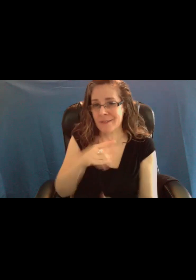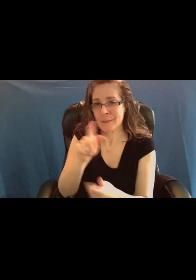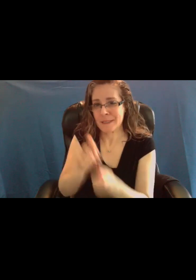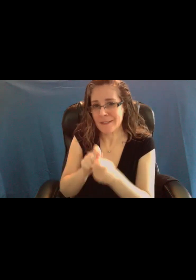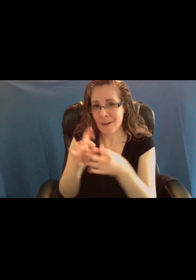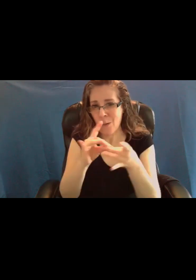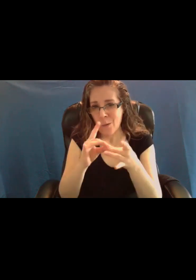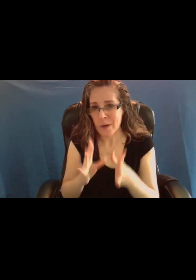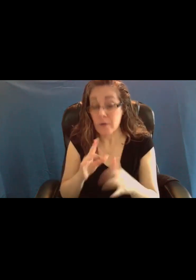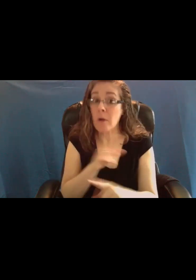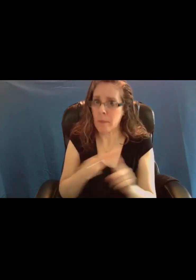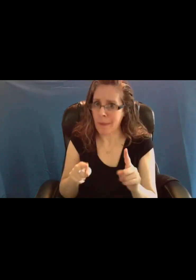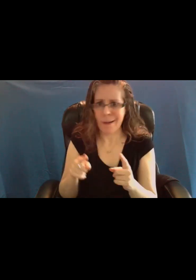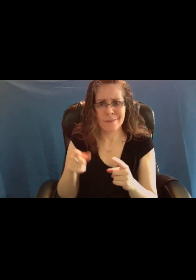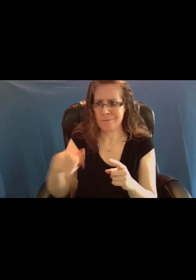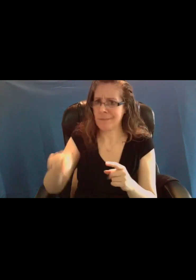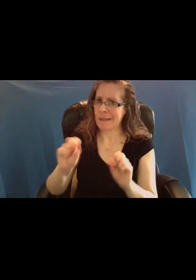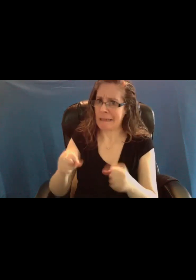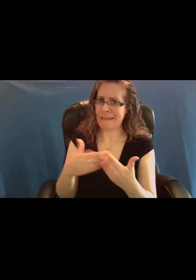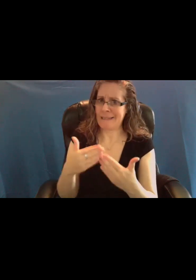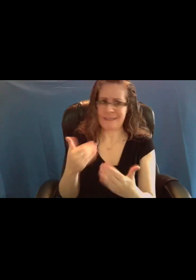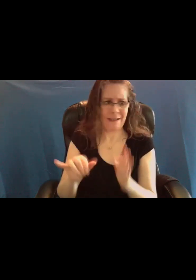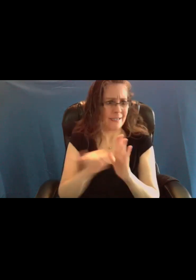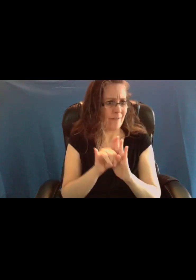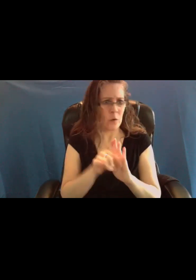easily identify someone who is in charge making these kinds of